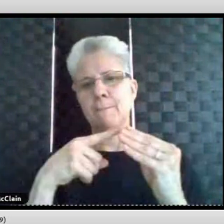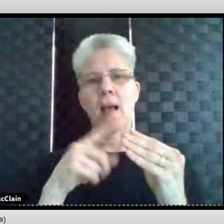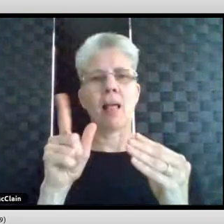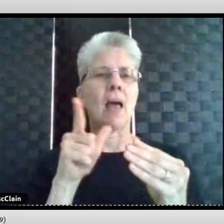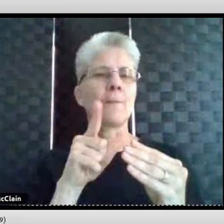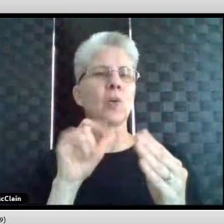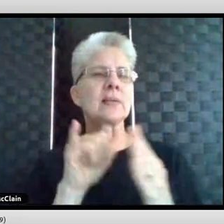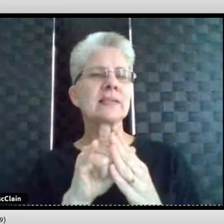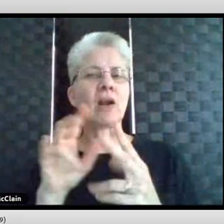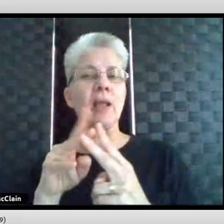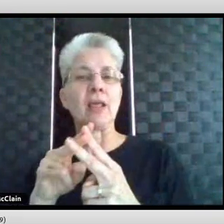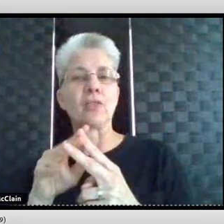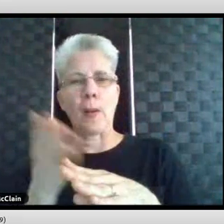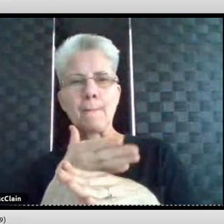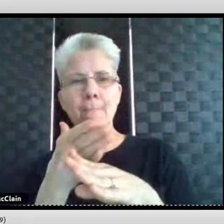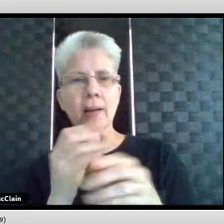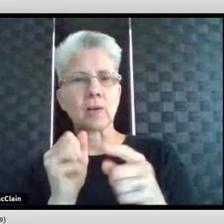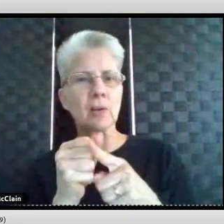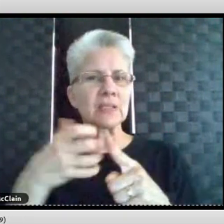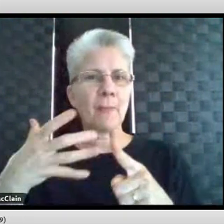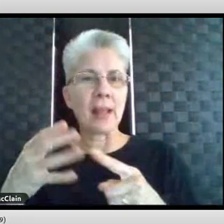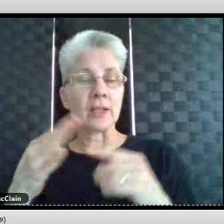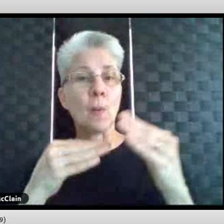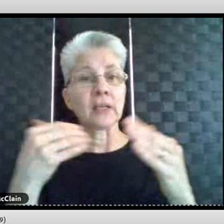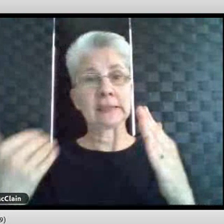that are remodeling, expanding, or building new,